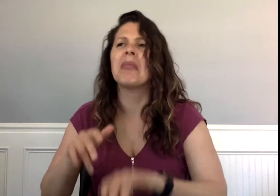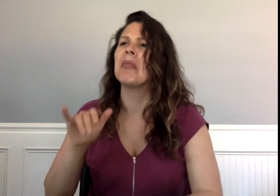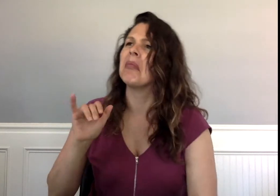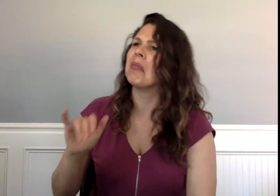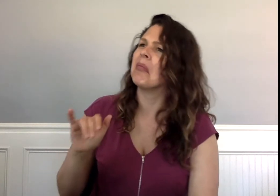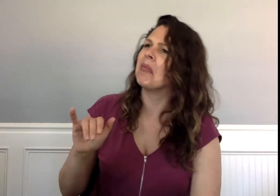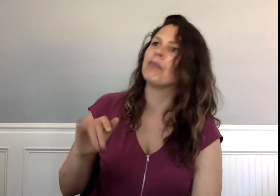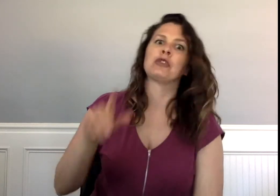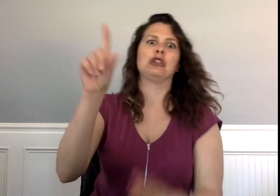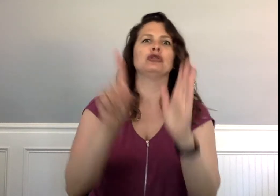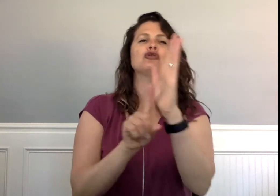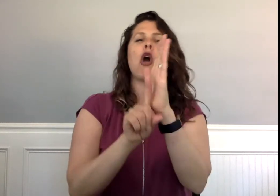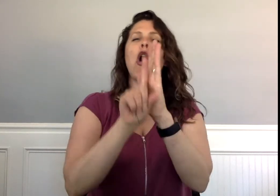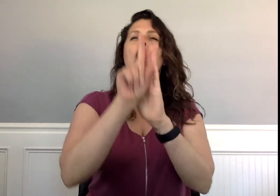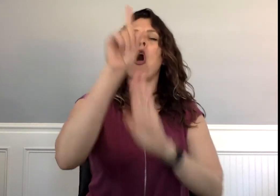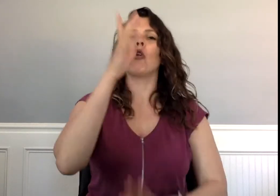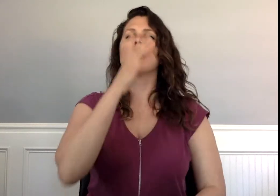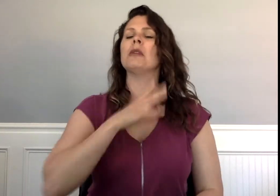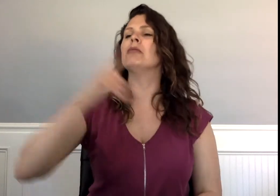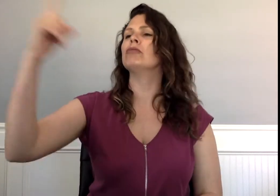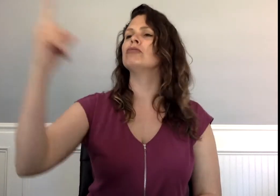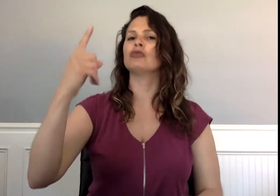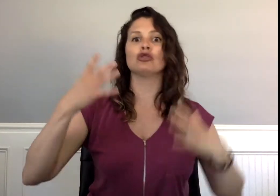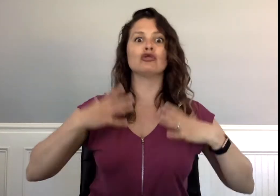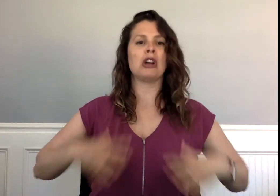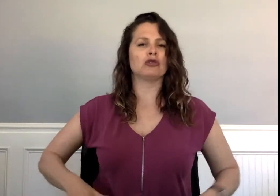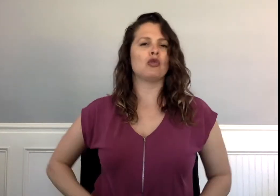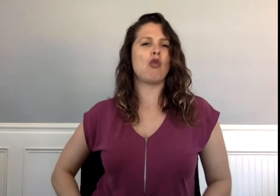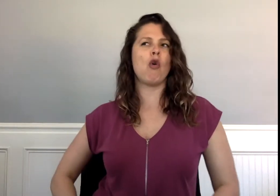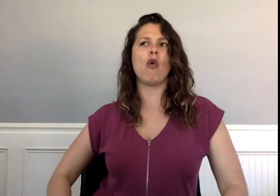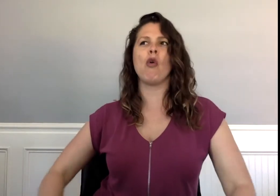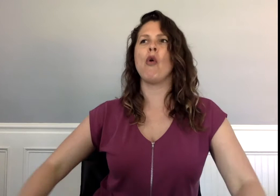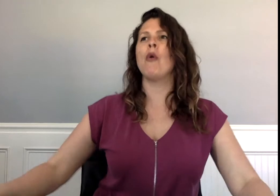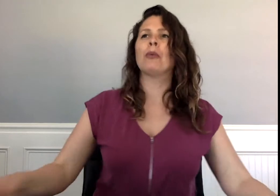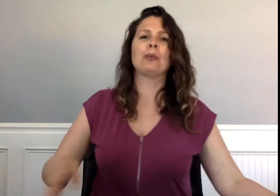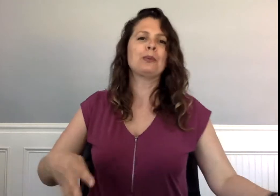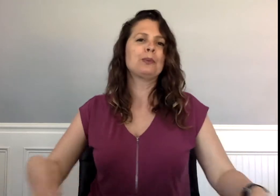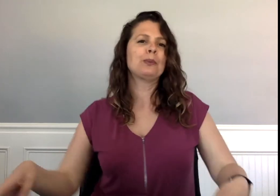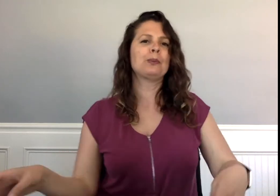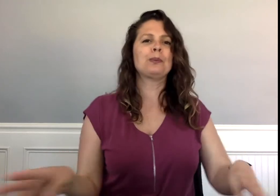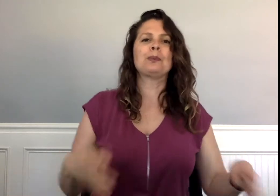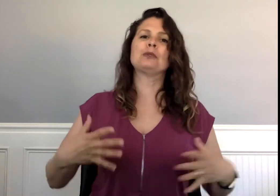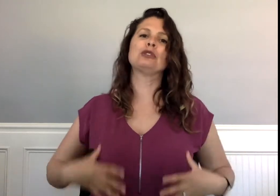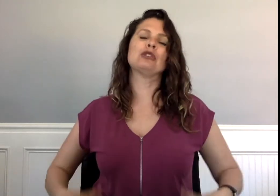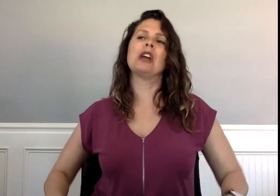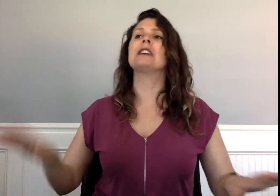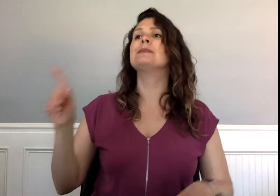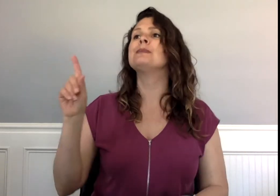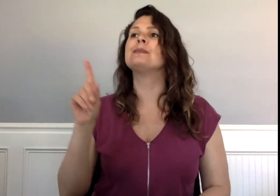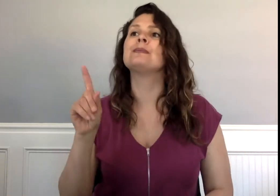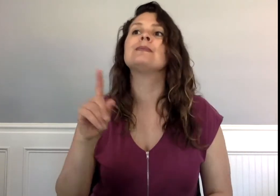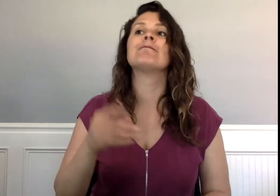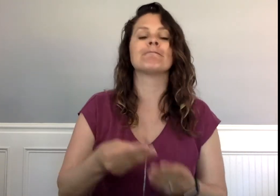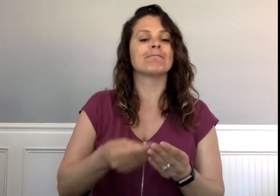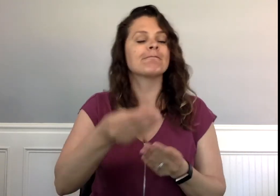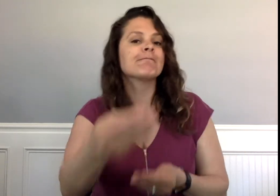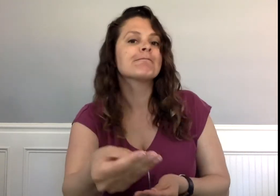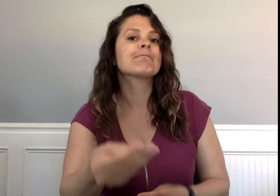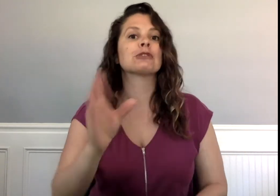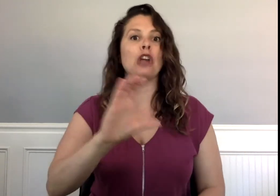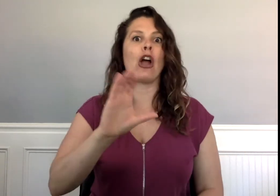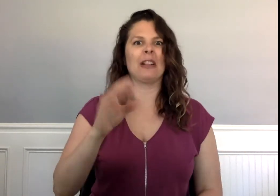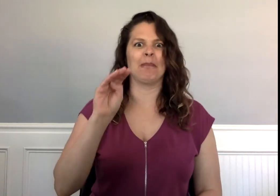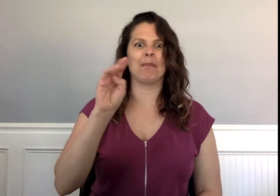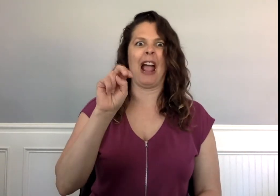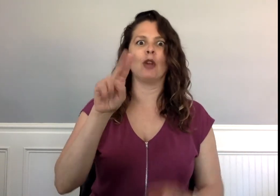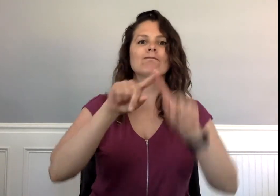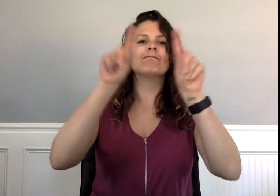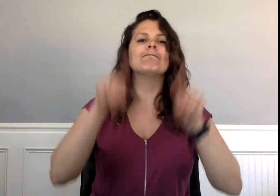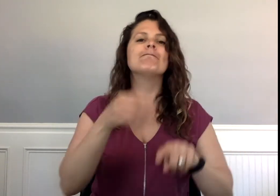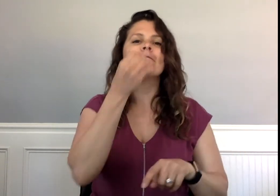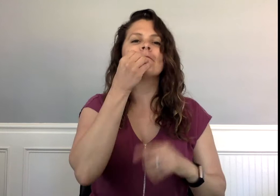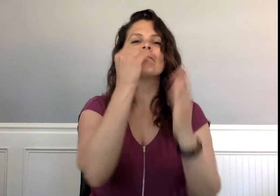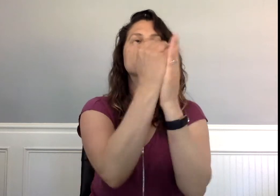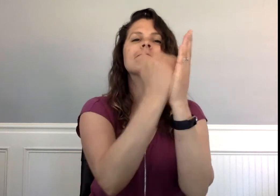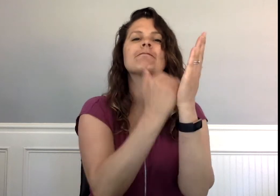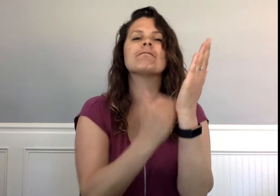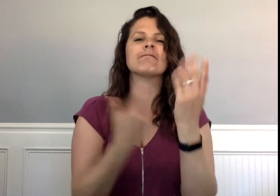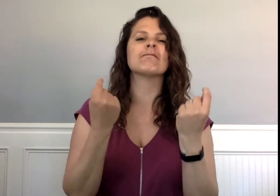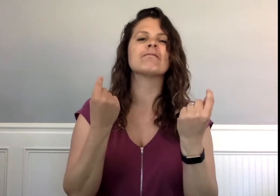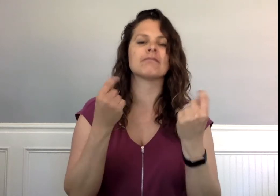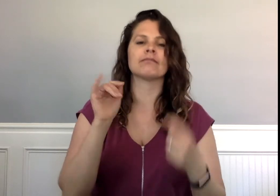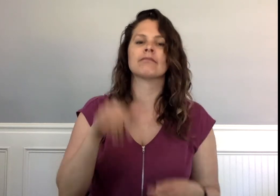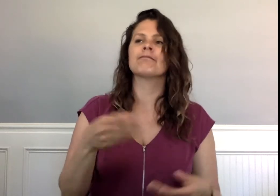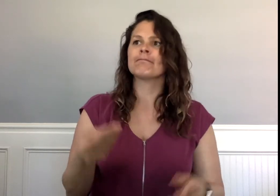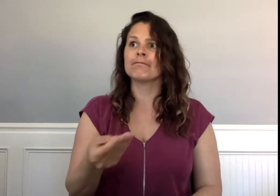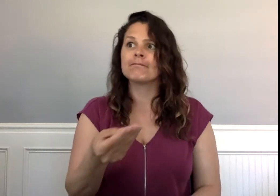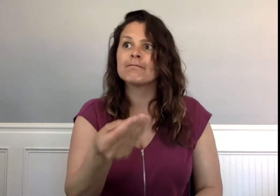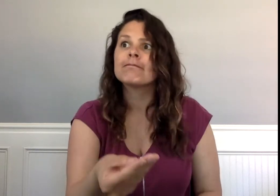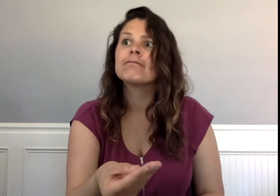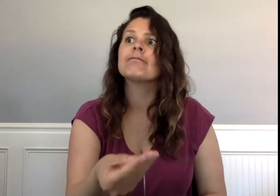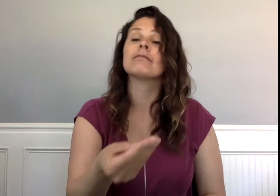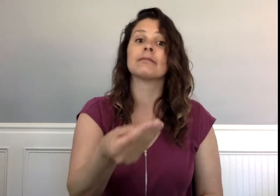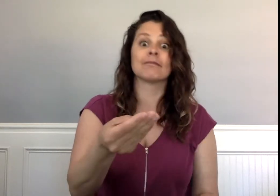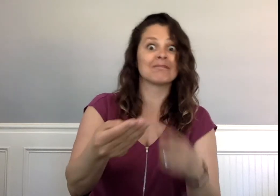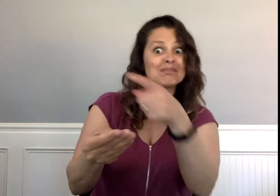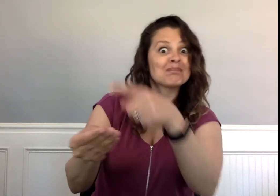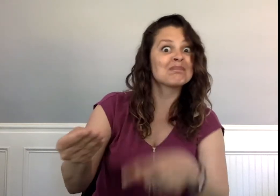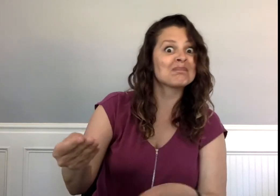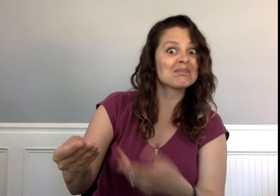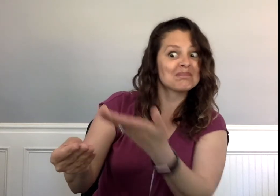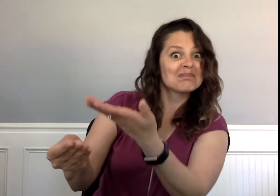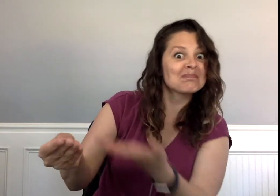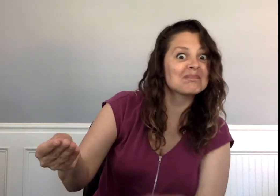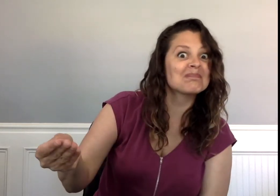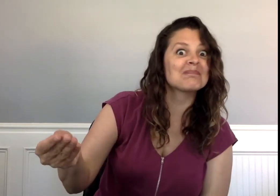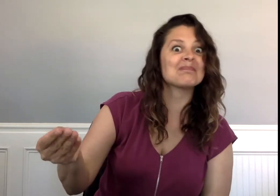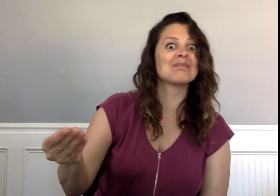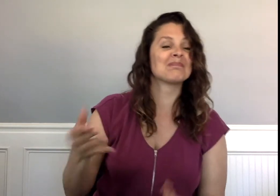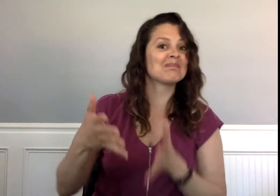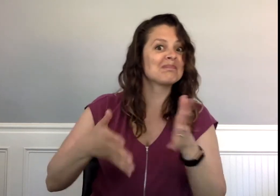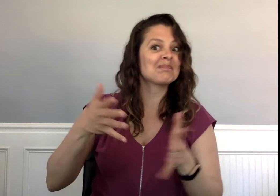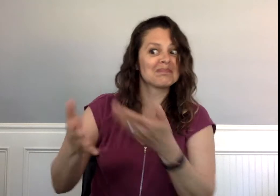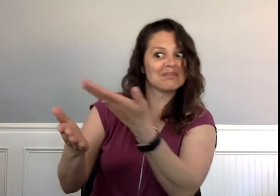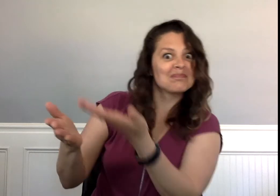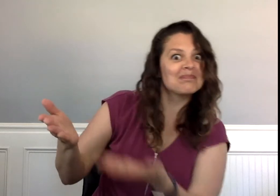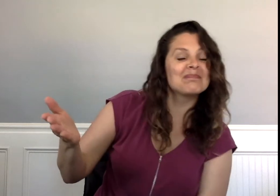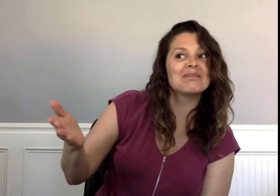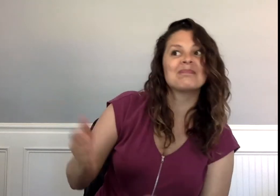A tall woman in a billowy skirt handed Charlie a menu. She gestured for him to read it.